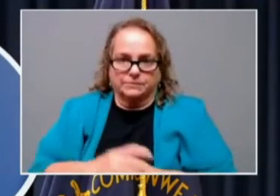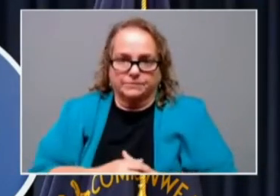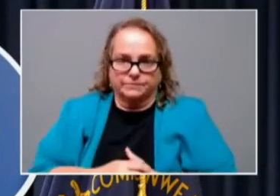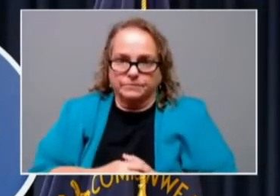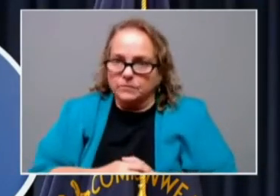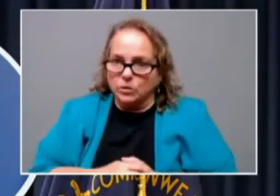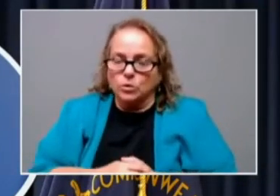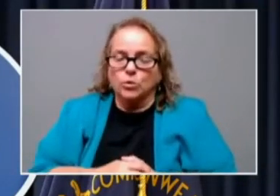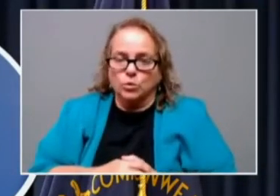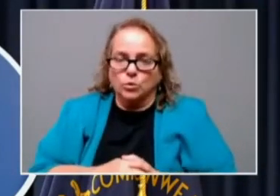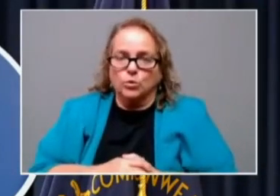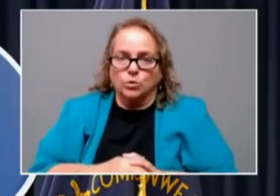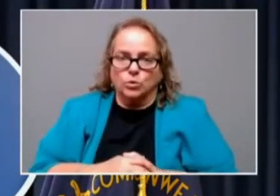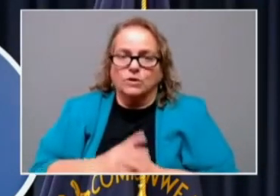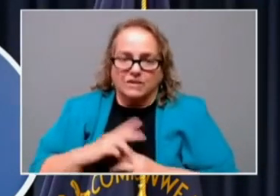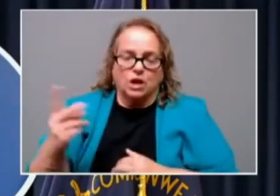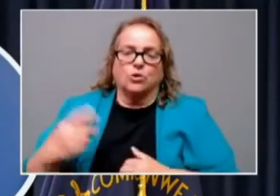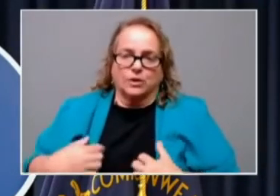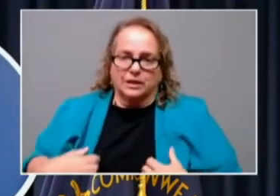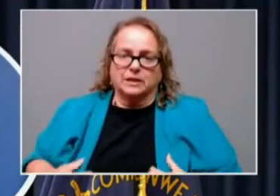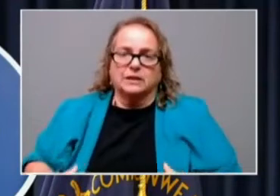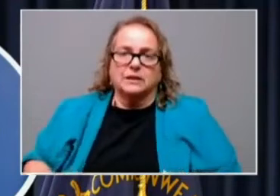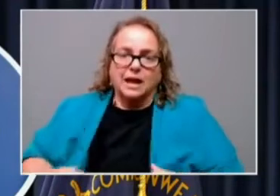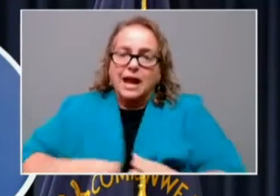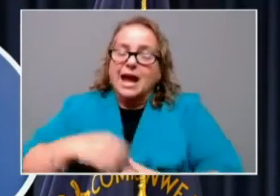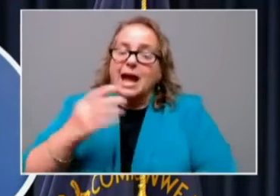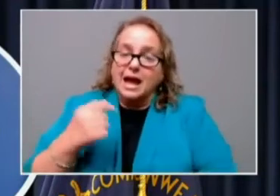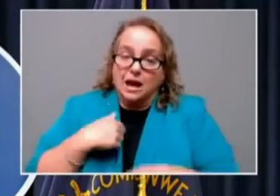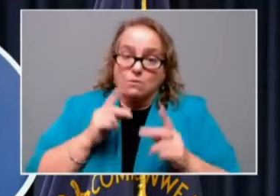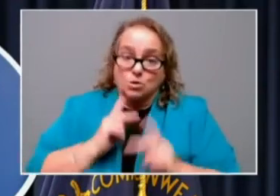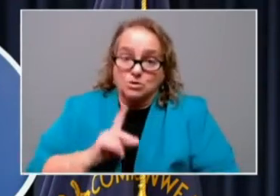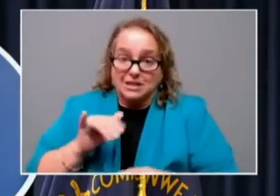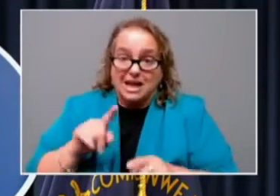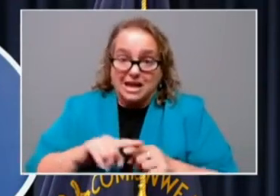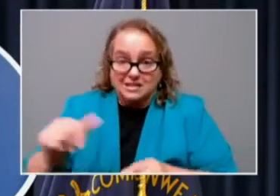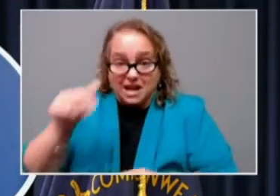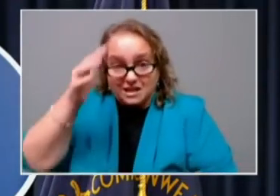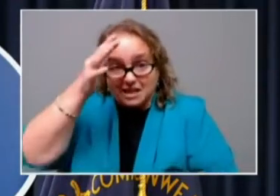I'm very excited about it. And, and personally as a dad can't come fast enough